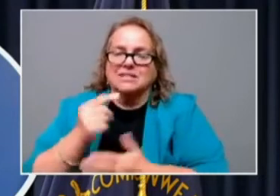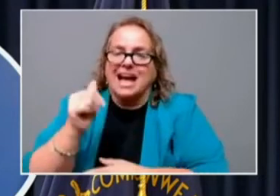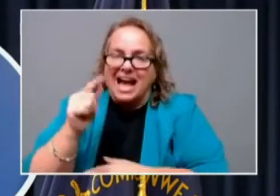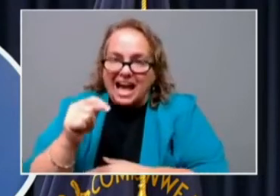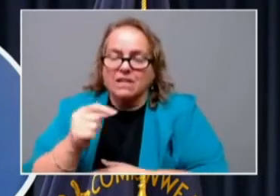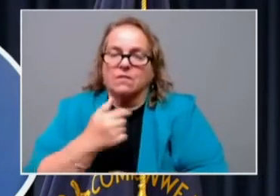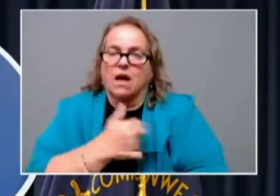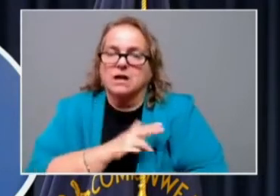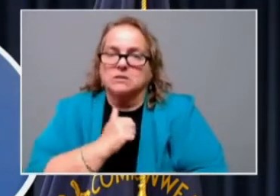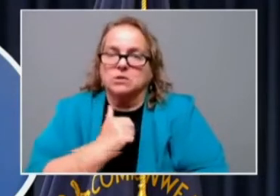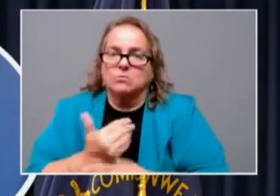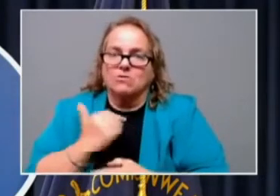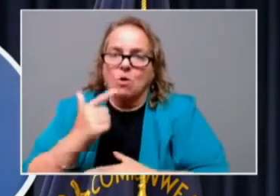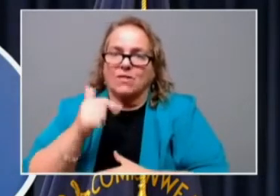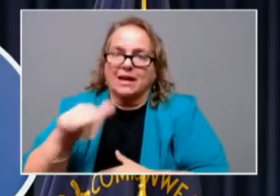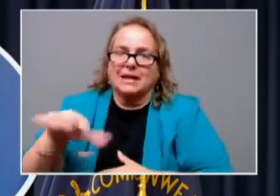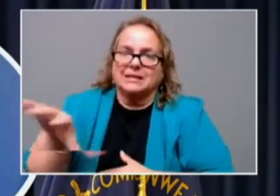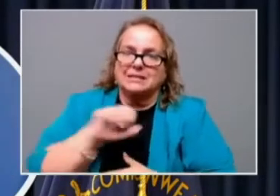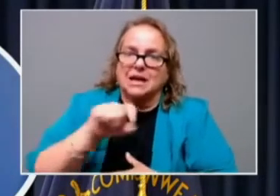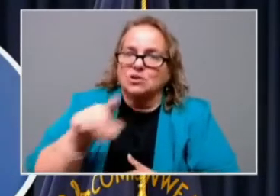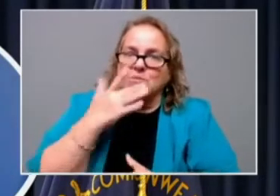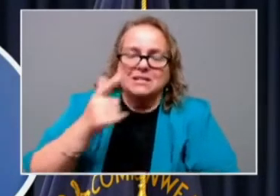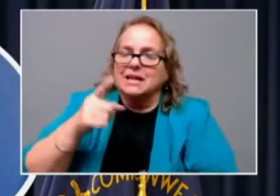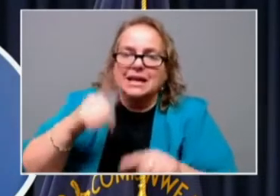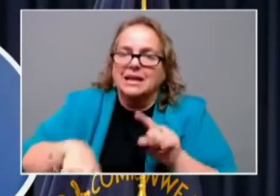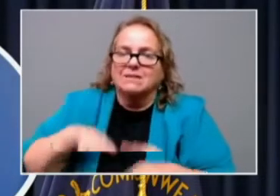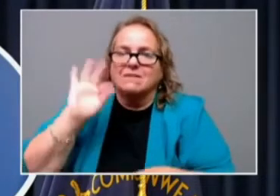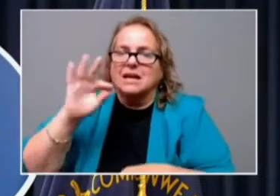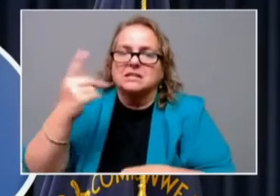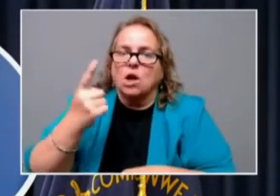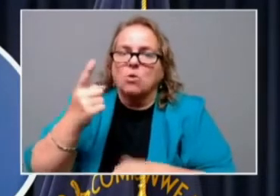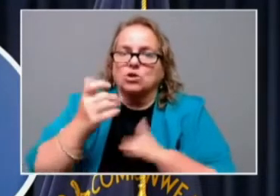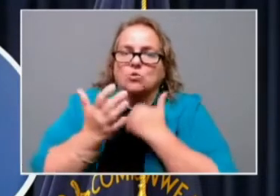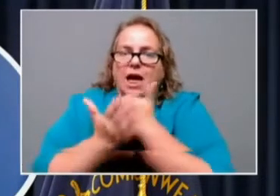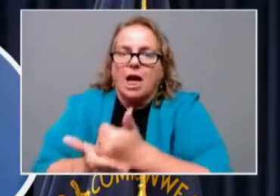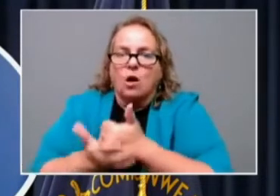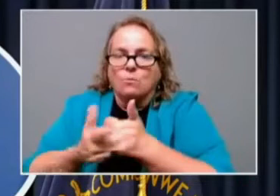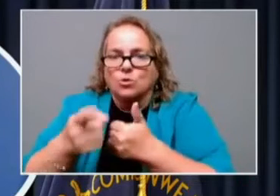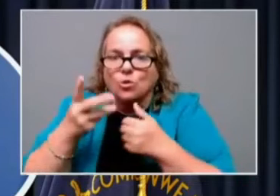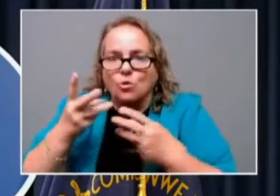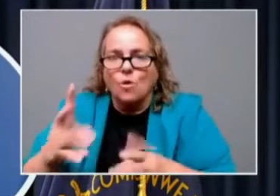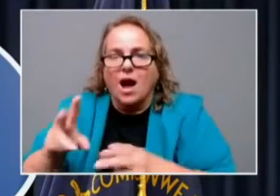because they can't find somebody else to help you. While that E. M. T. Is